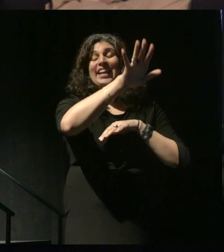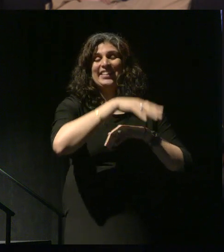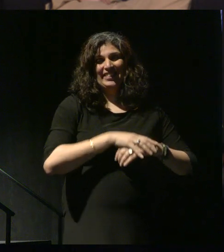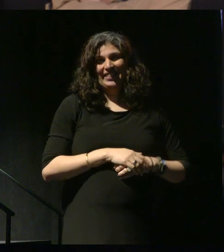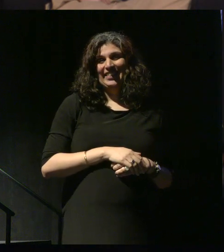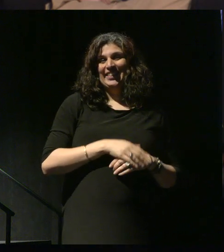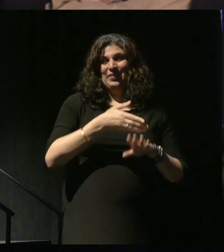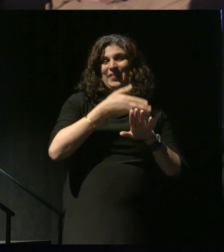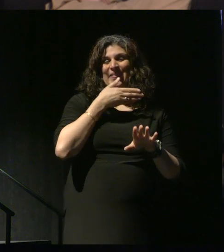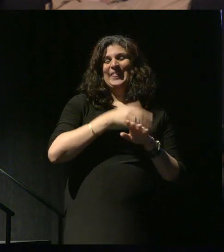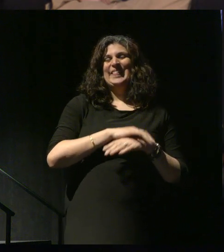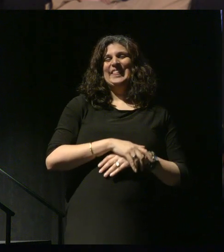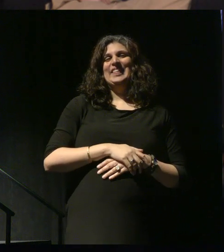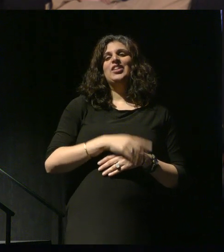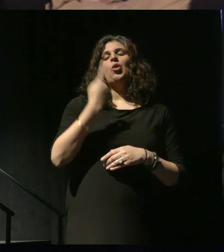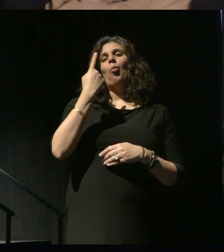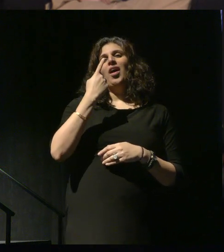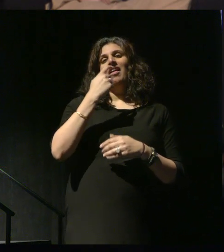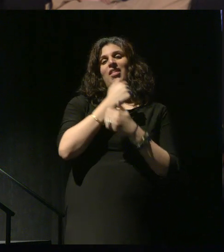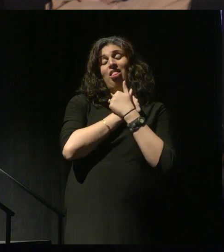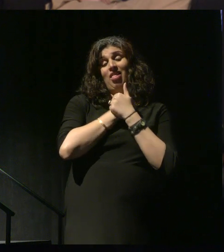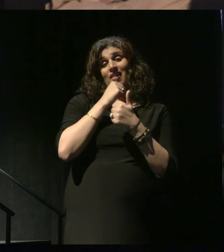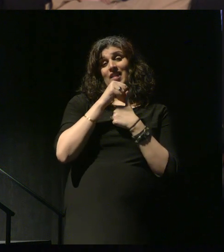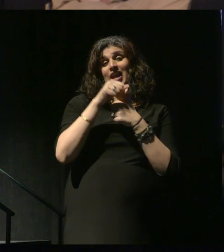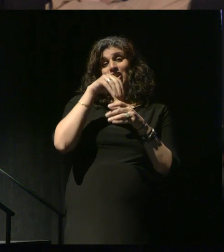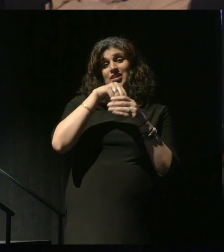So one of the love letters in the book is